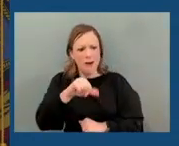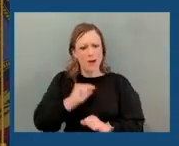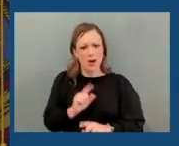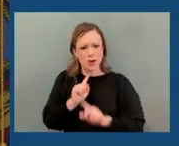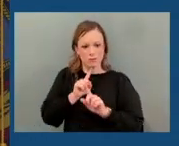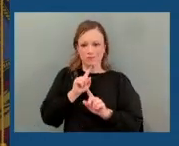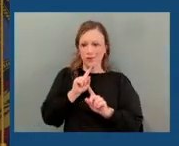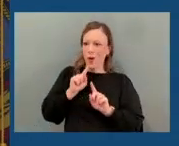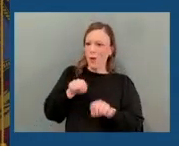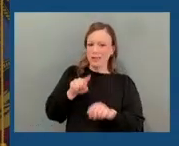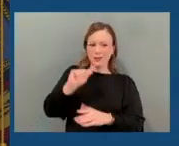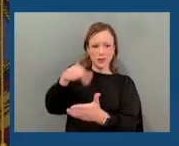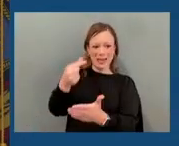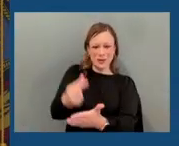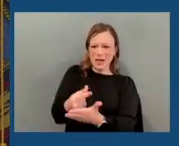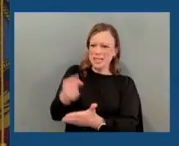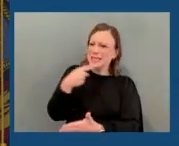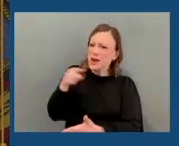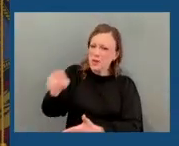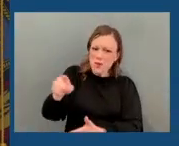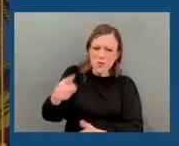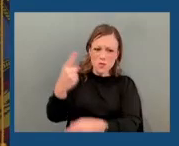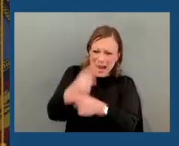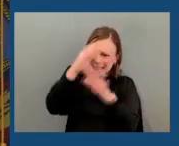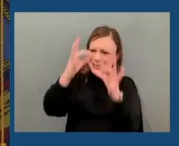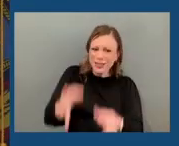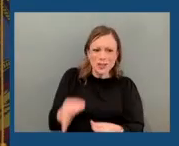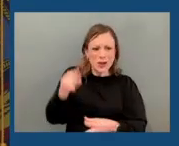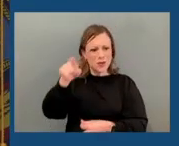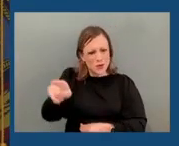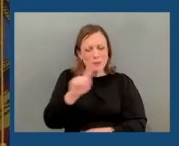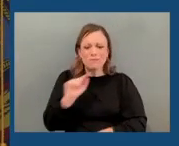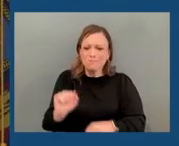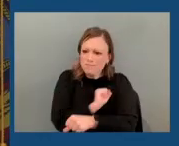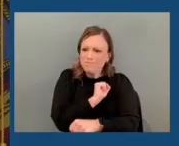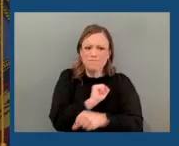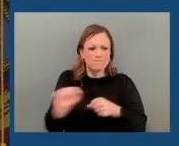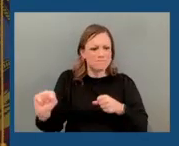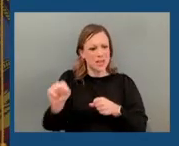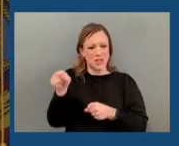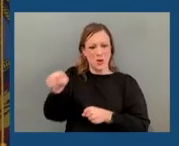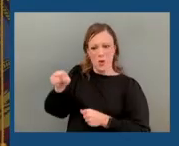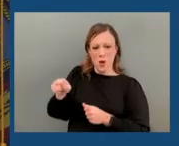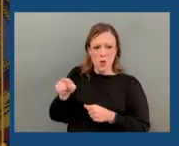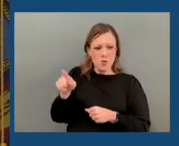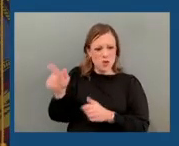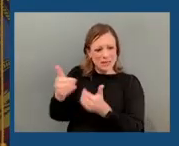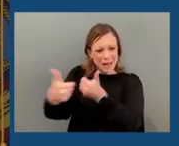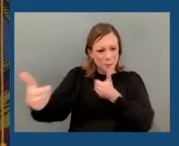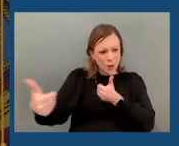You worked hard, the separation with the academy for six months from your family. I used to hear the stories. Uh Juan's here.